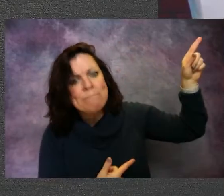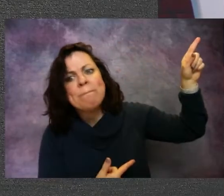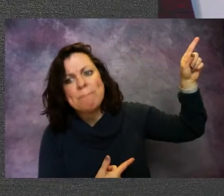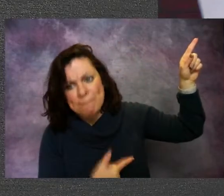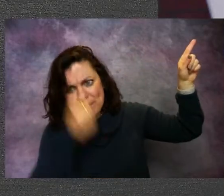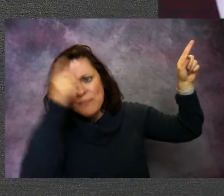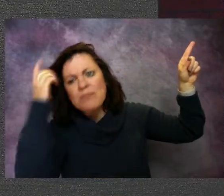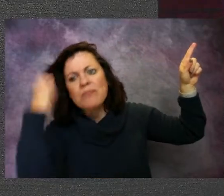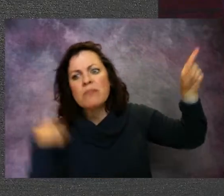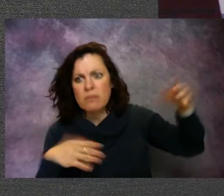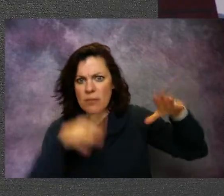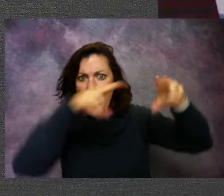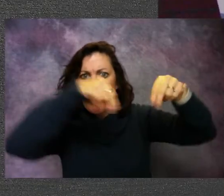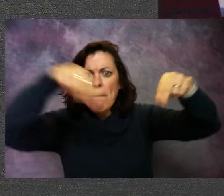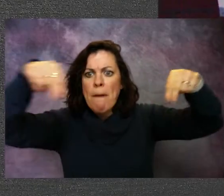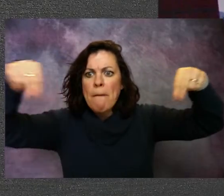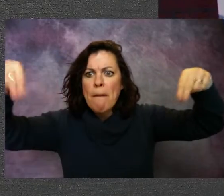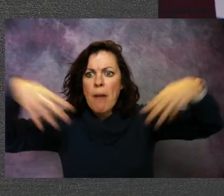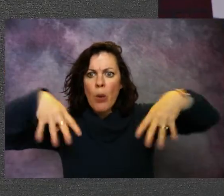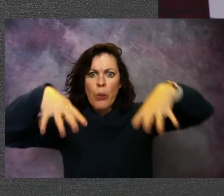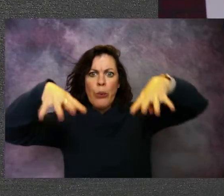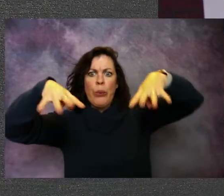It makes the kites fly high.